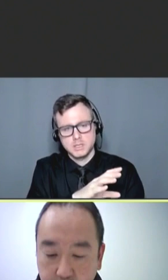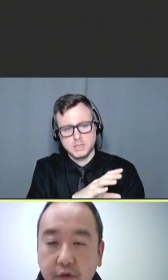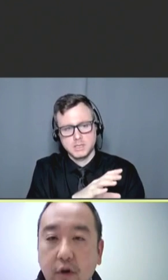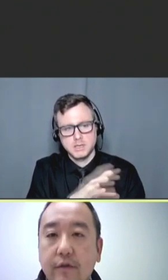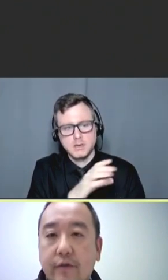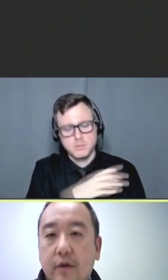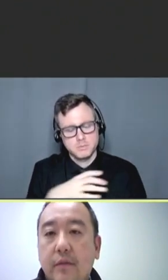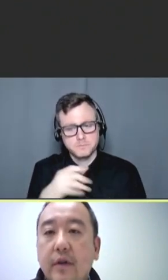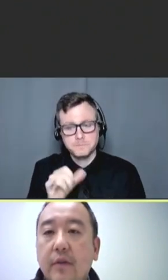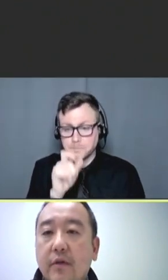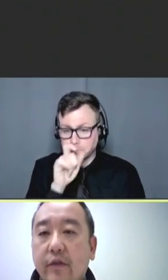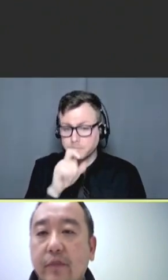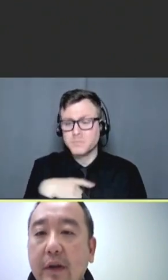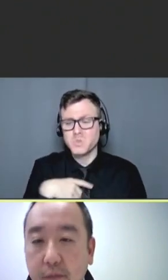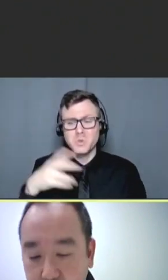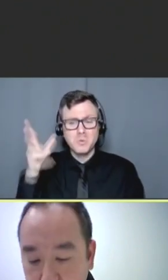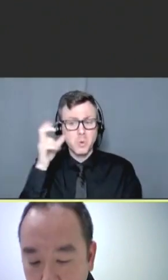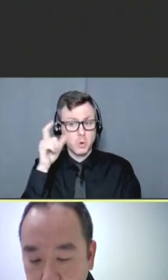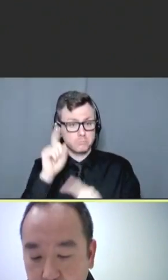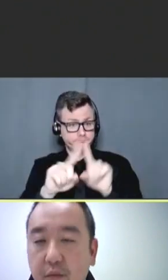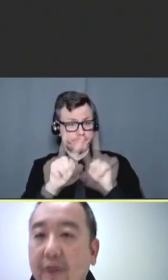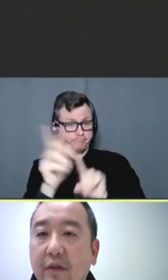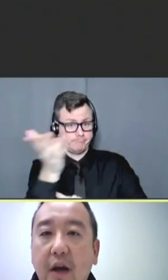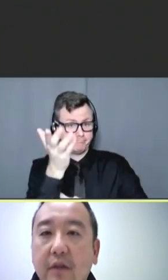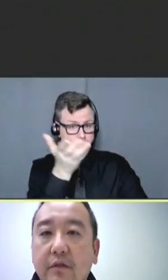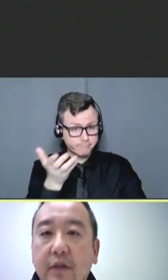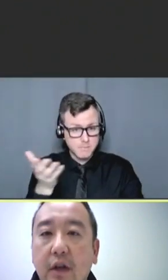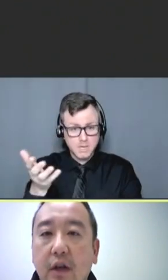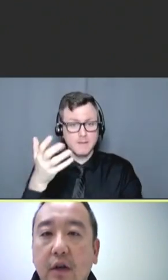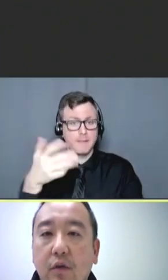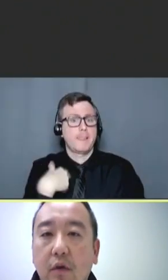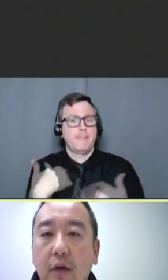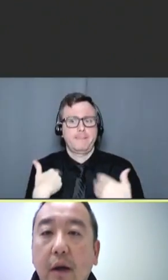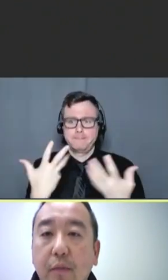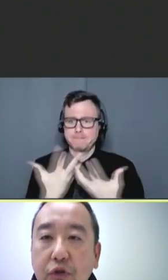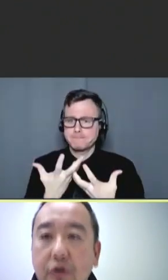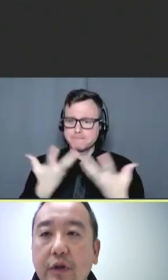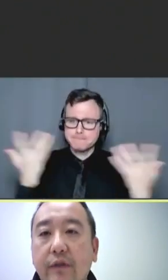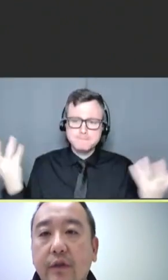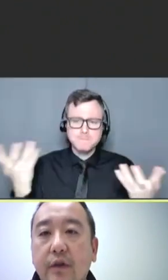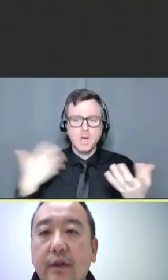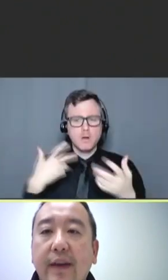So, you've heard from a number of speakers before me that we have a lot of opportunities to increase